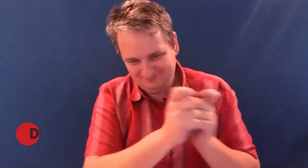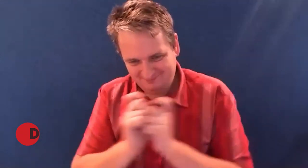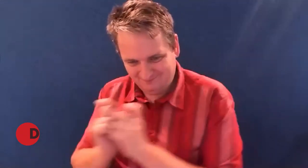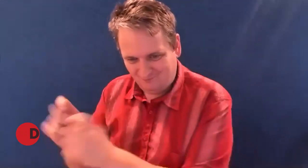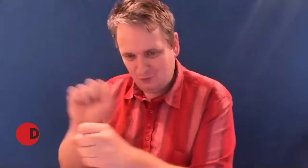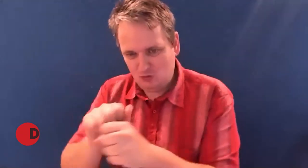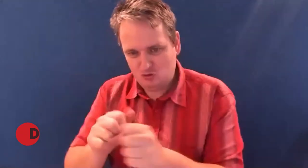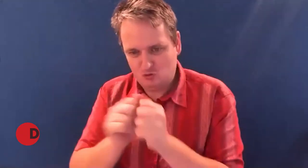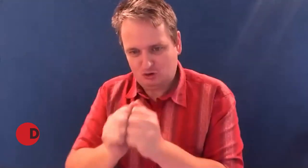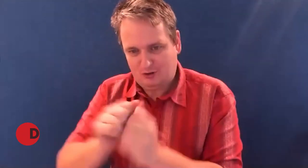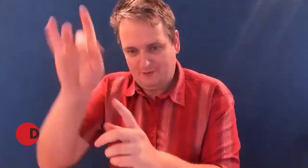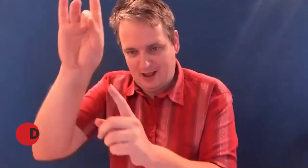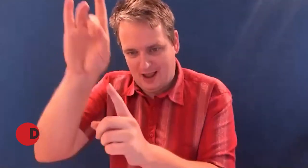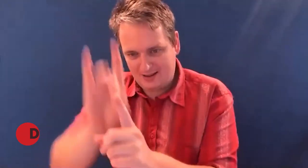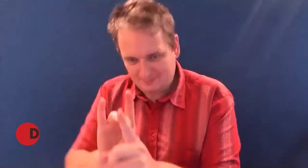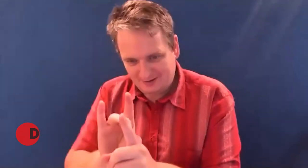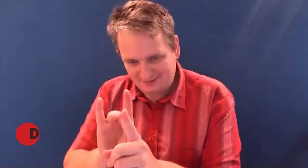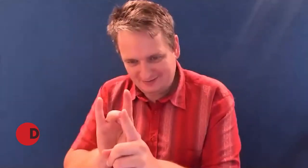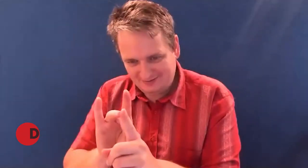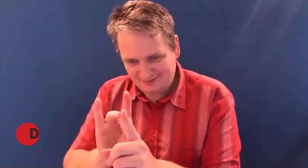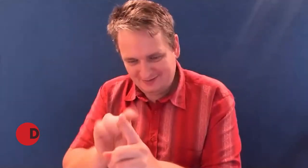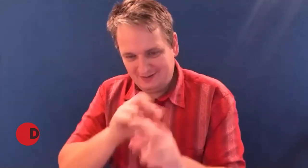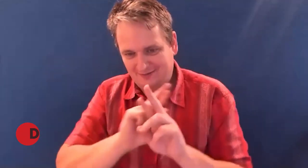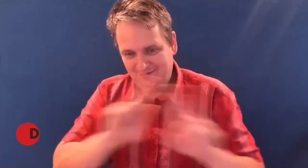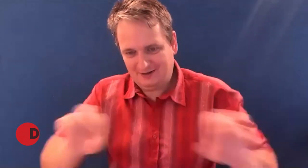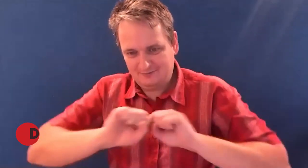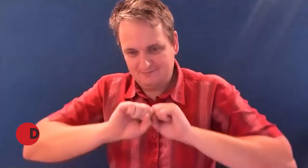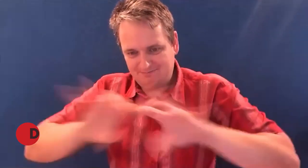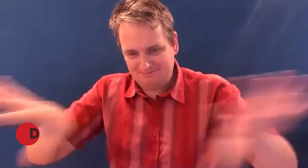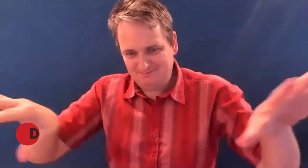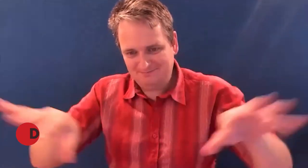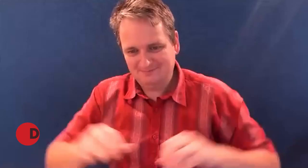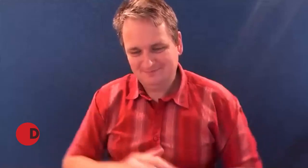We worked together for 8 months before it could be released.